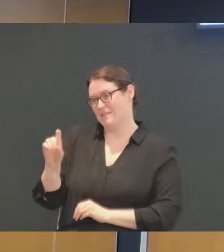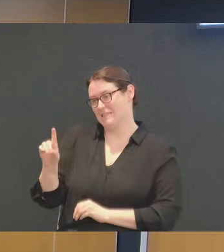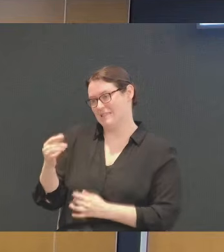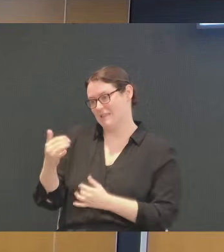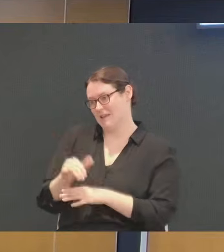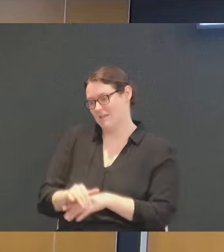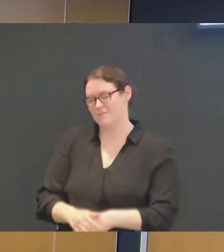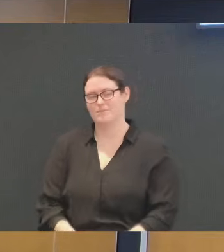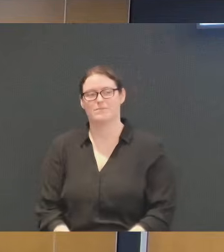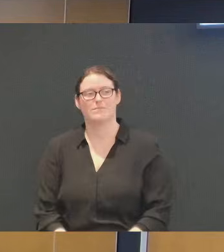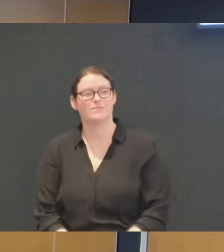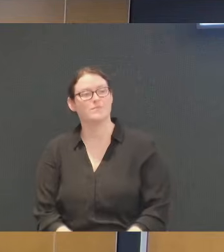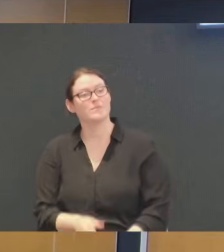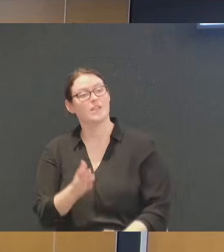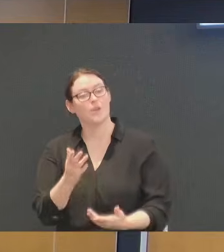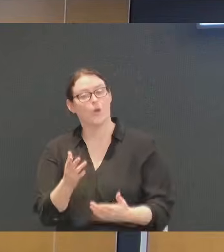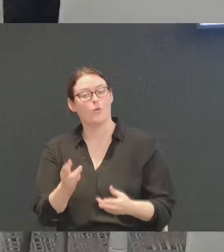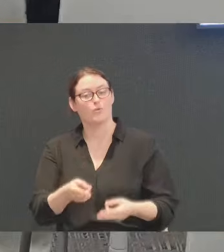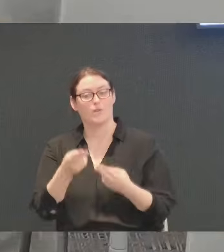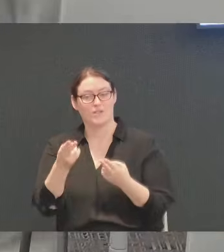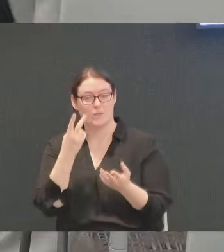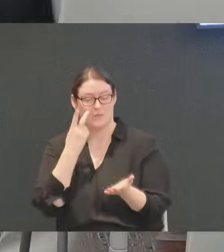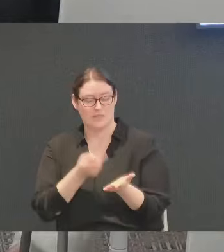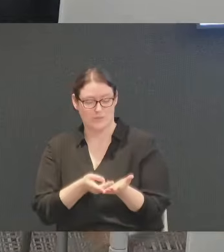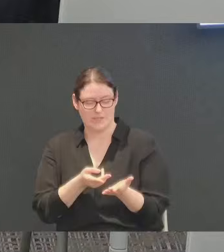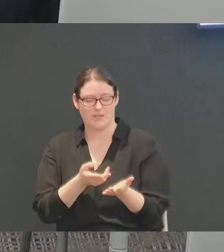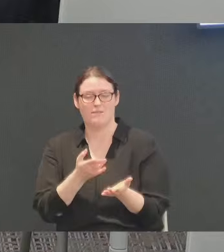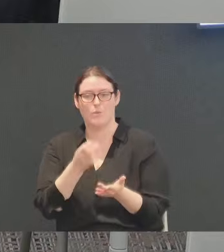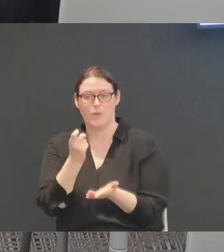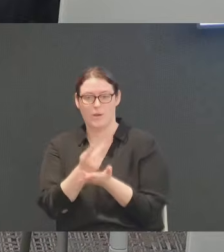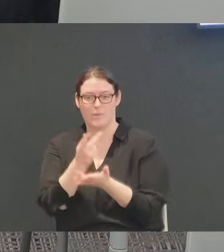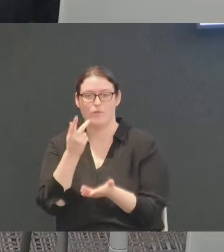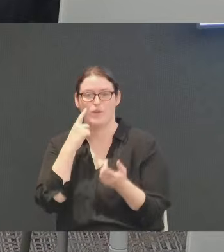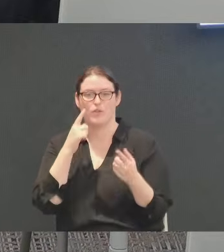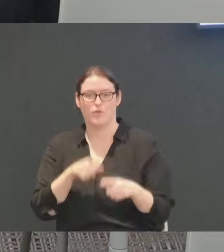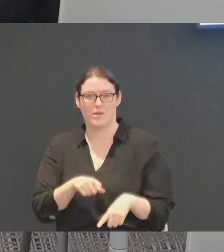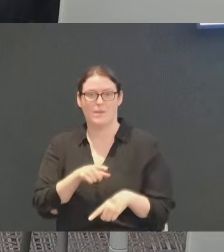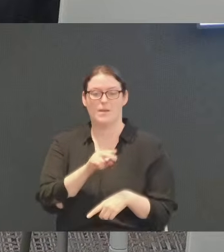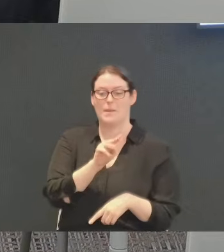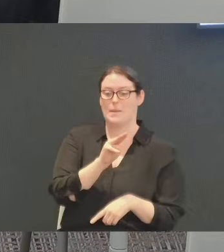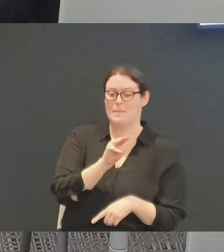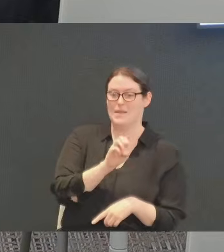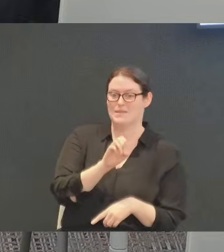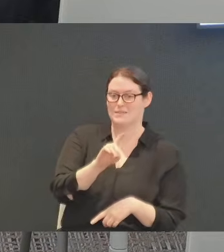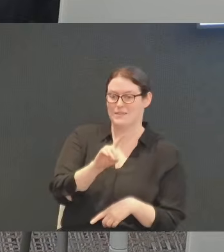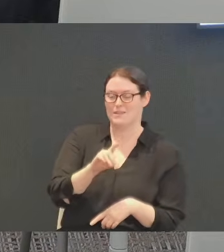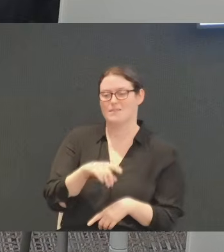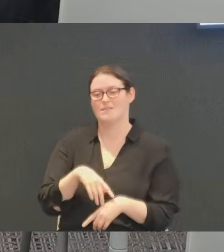Good evening. the resolution before you authorizes an agreement between MSD, Hamilton County Planning